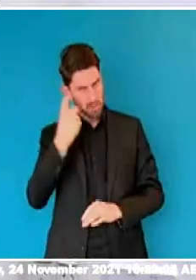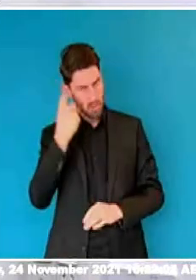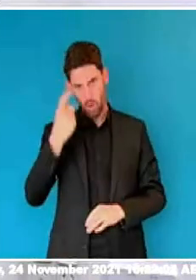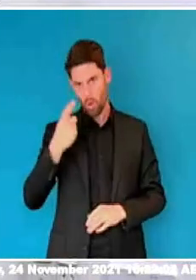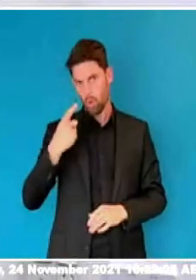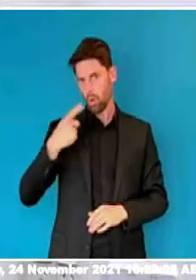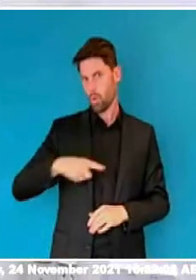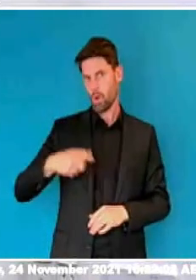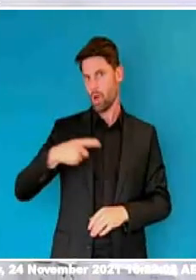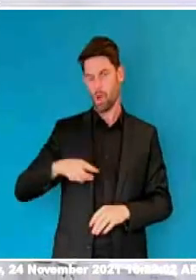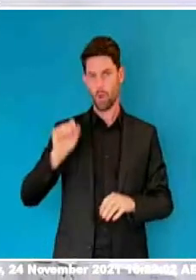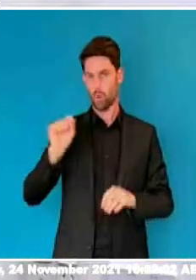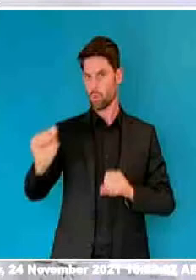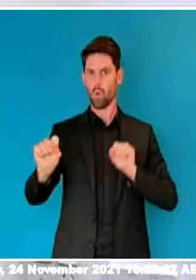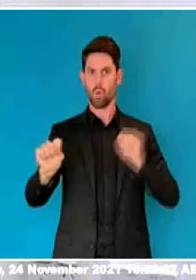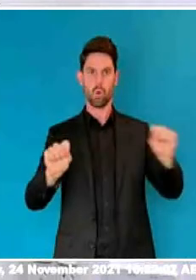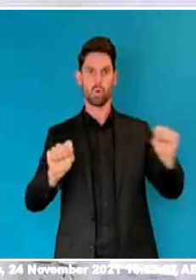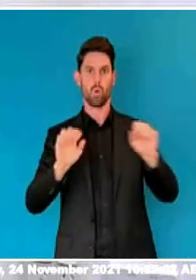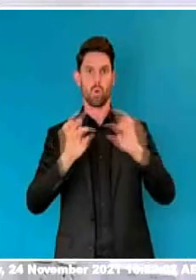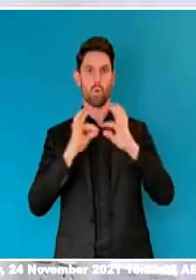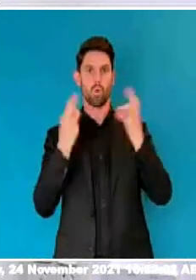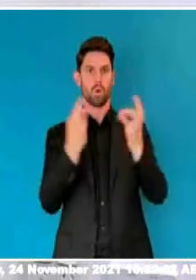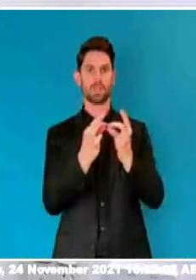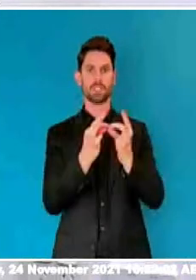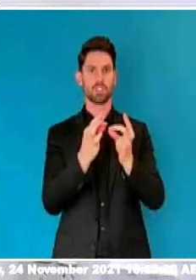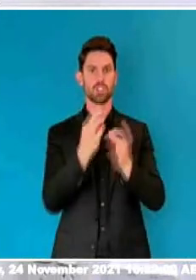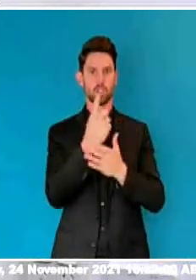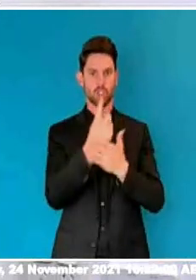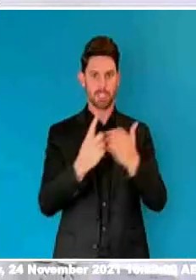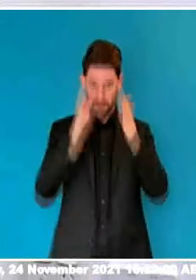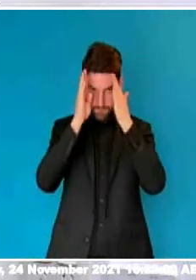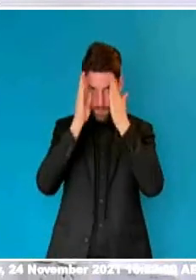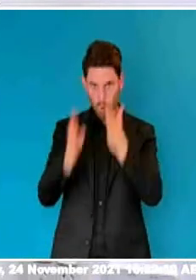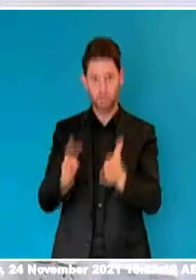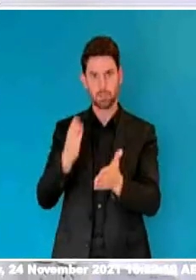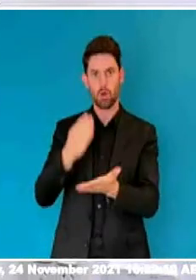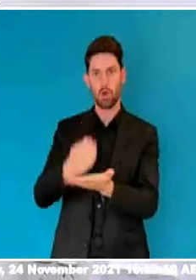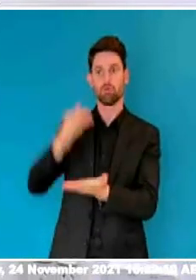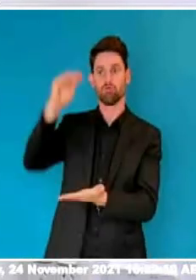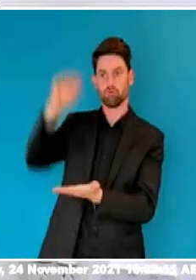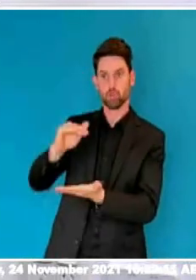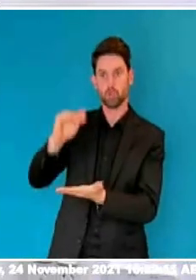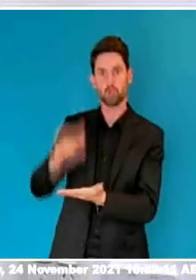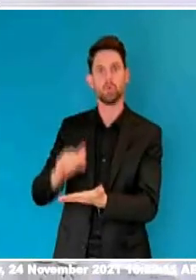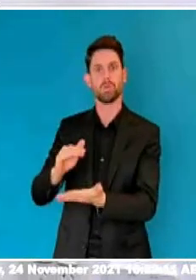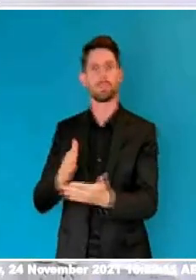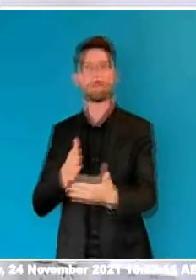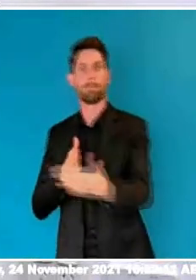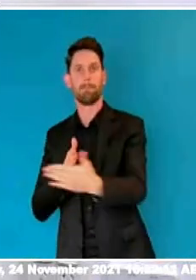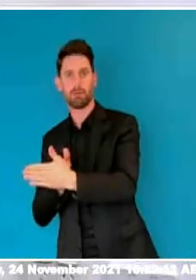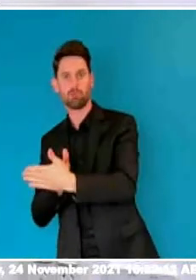Why is some focusing on reducing barriers and leadership and targeting, leadership and